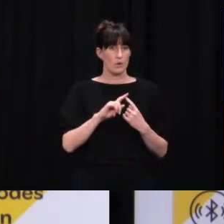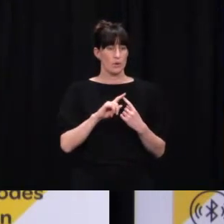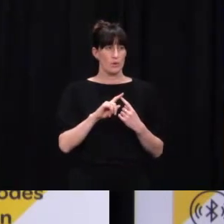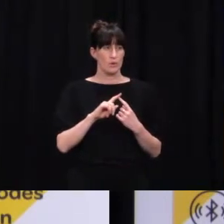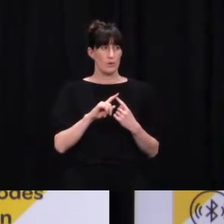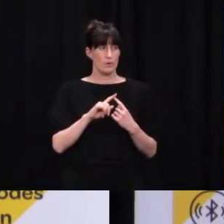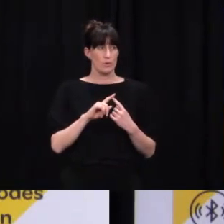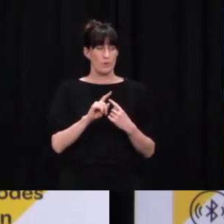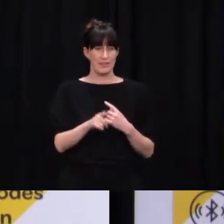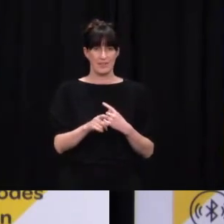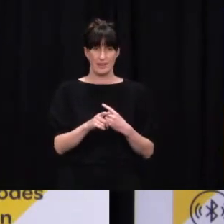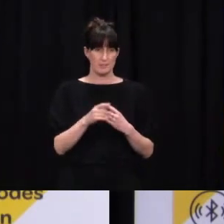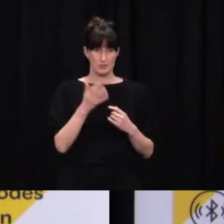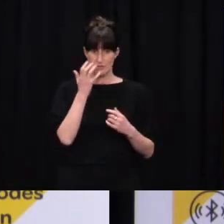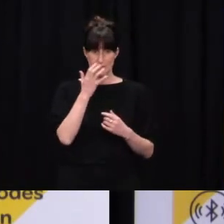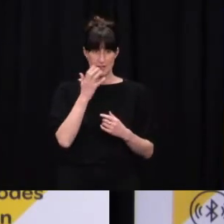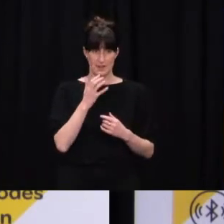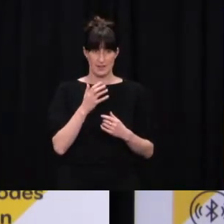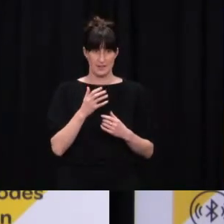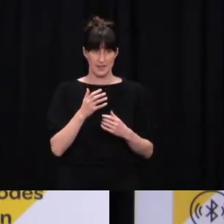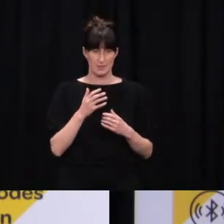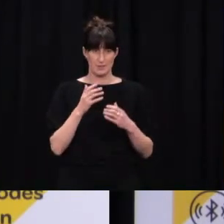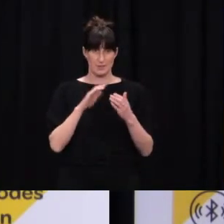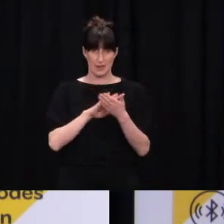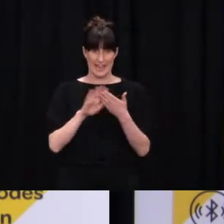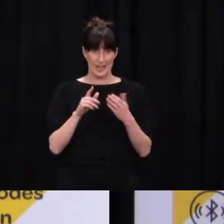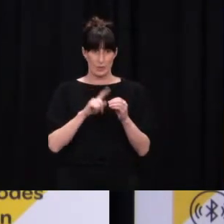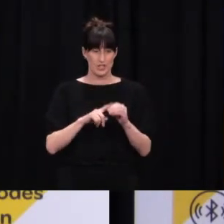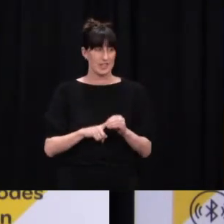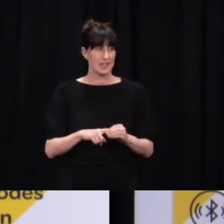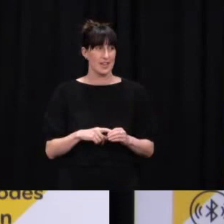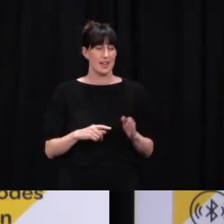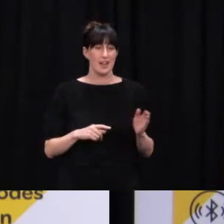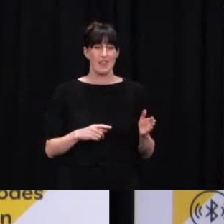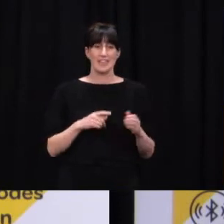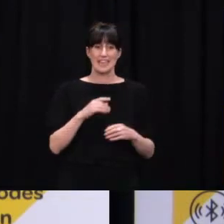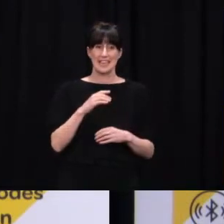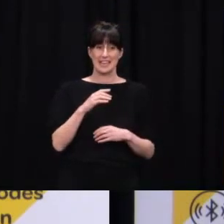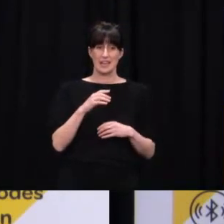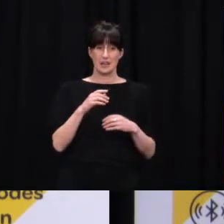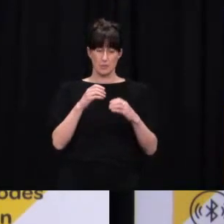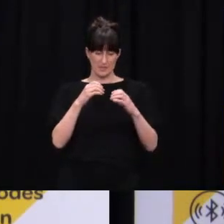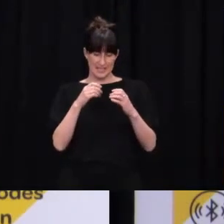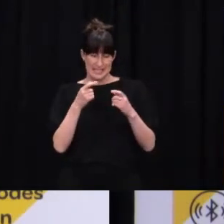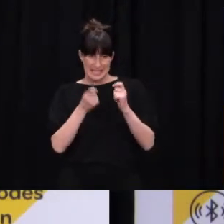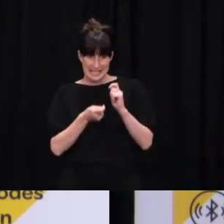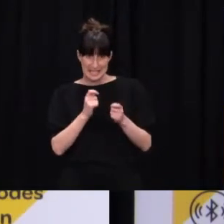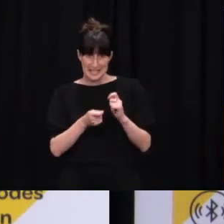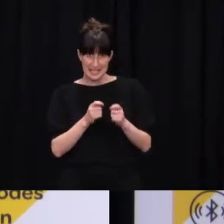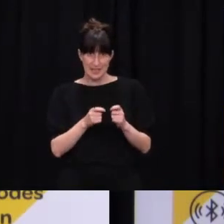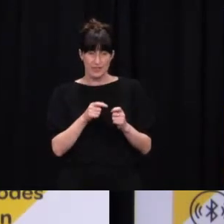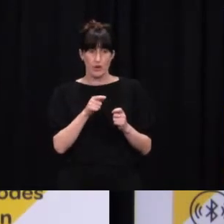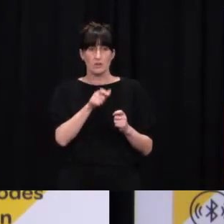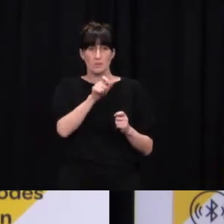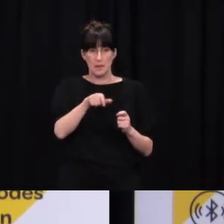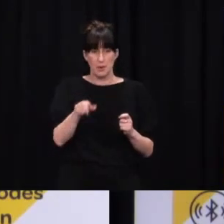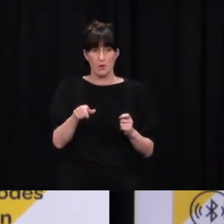, it probably wasn't COVID? >>Correct. So the CT values of all the cases have